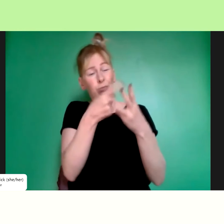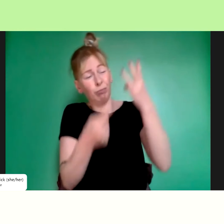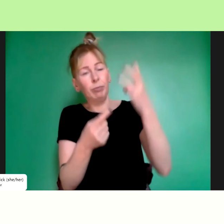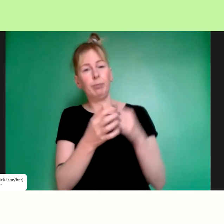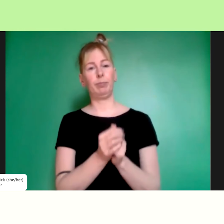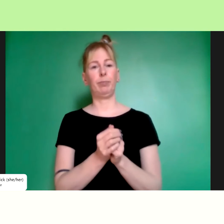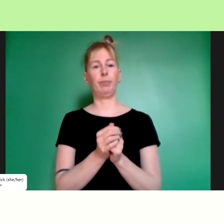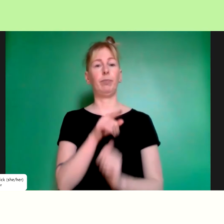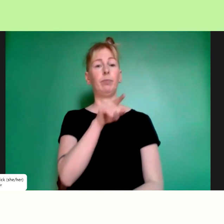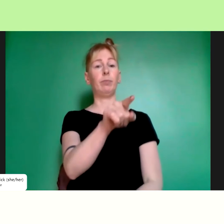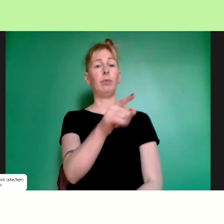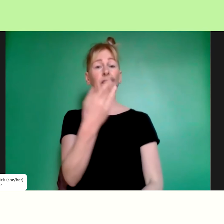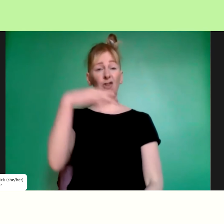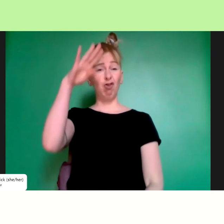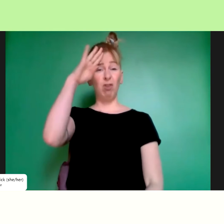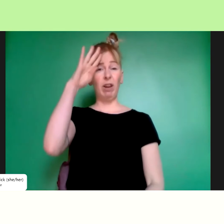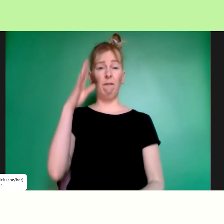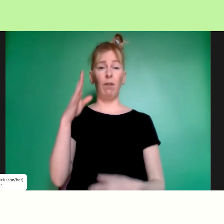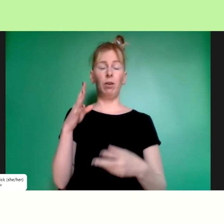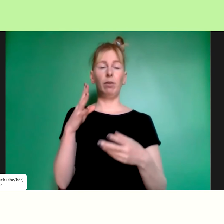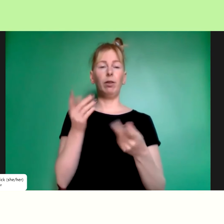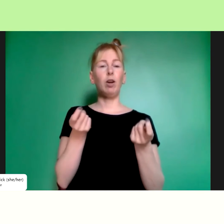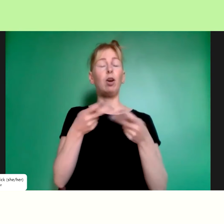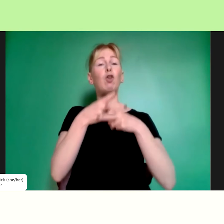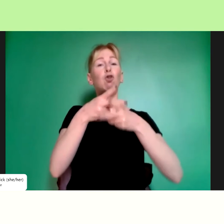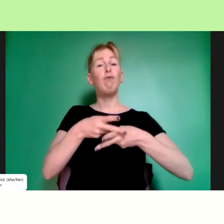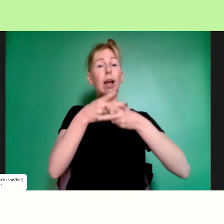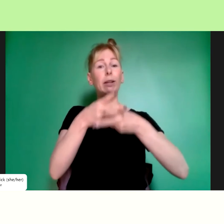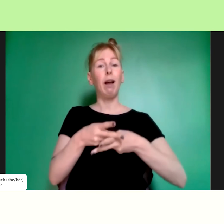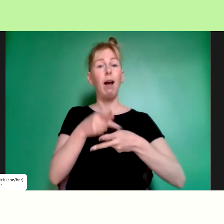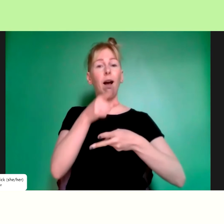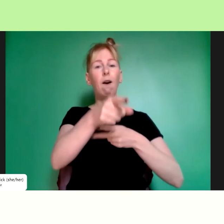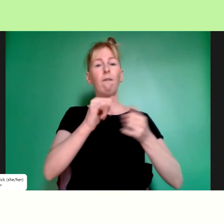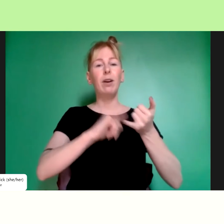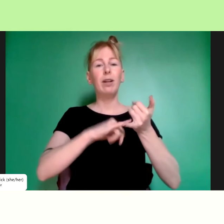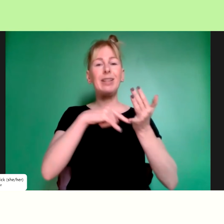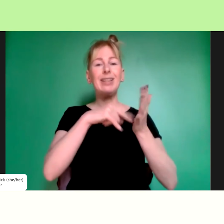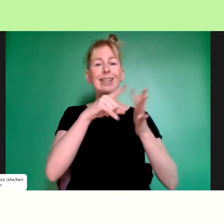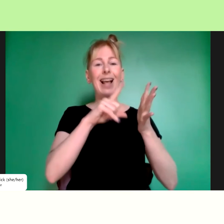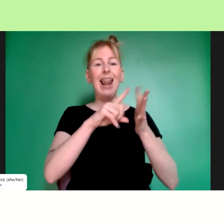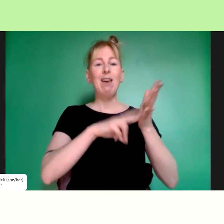and I'm sure you all know that they were also the Curator of the Liverpool Biennial in 2023 which is